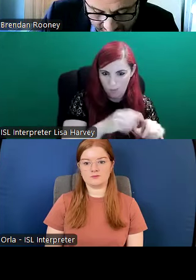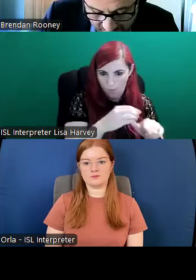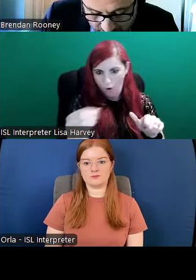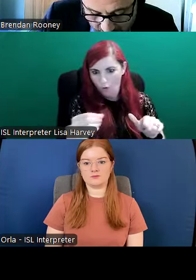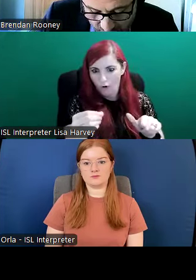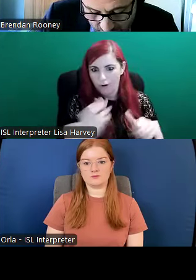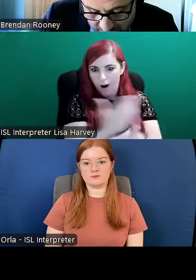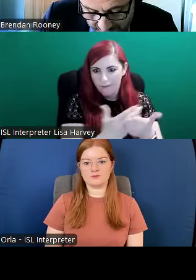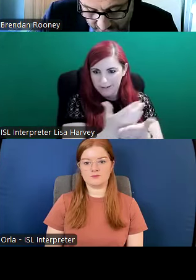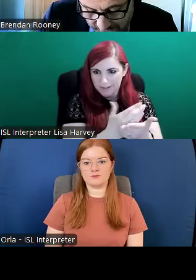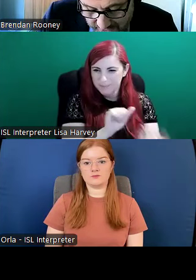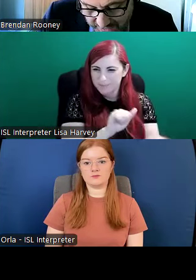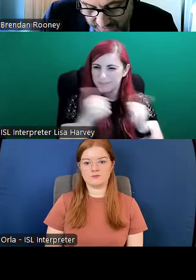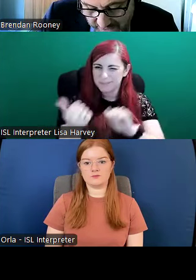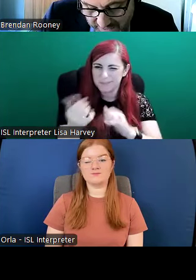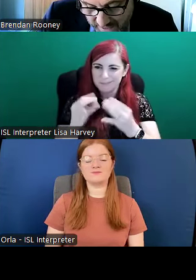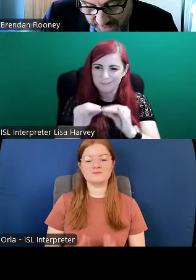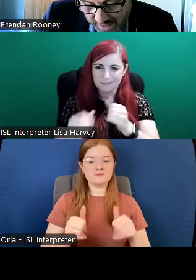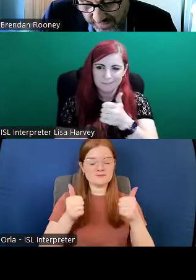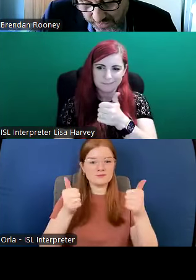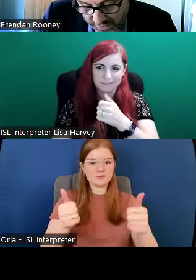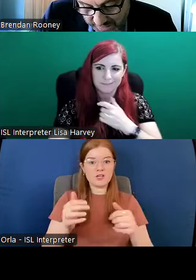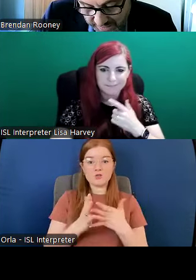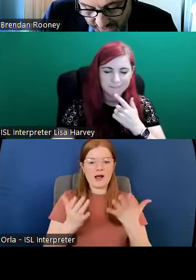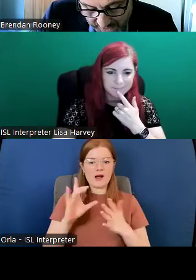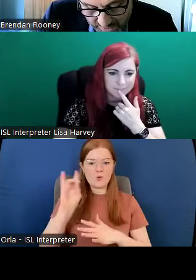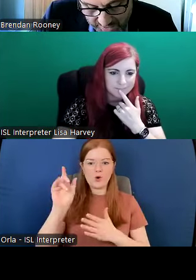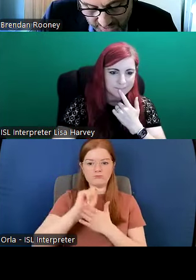manner in which Hone wrote about the creators of these early Irish works echoes her